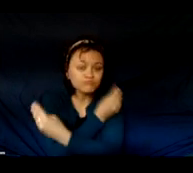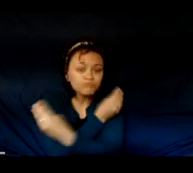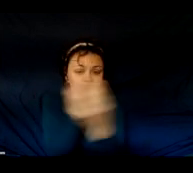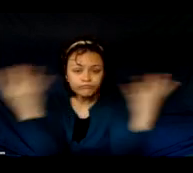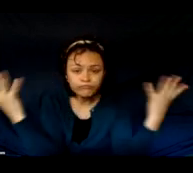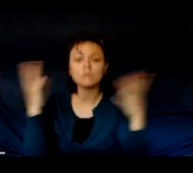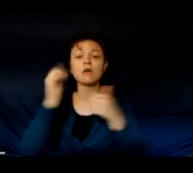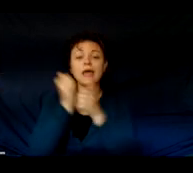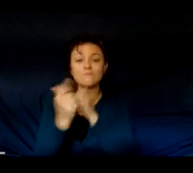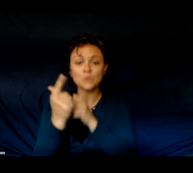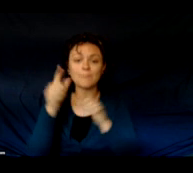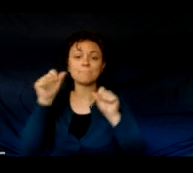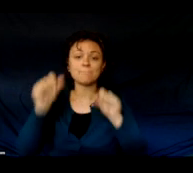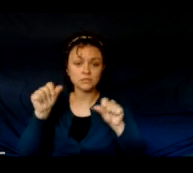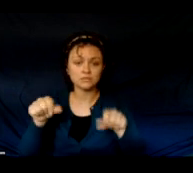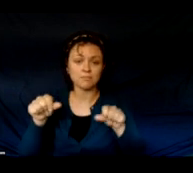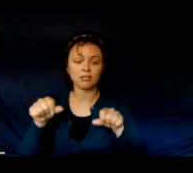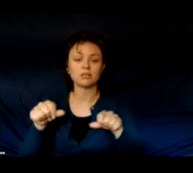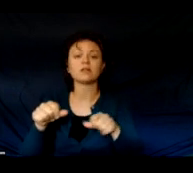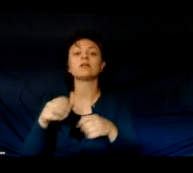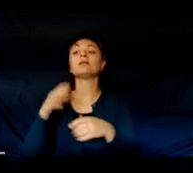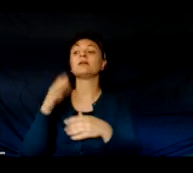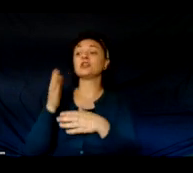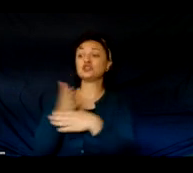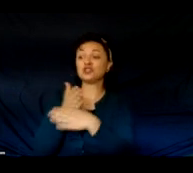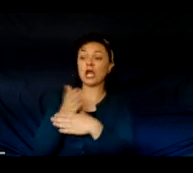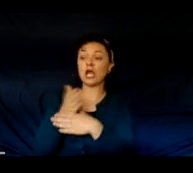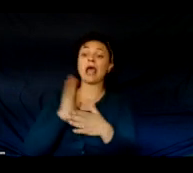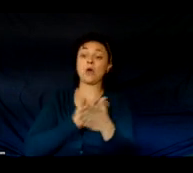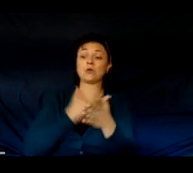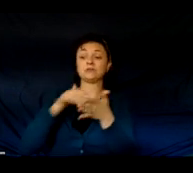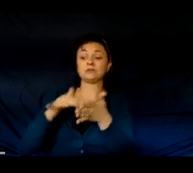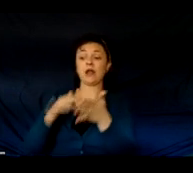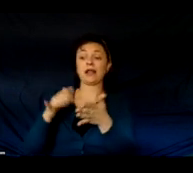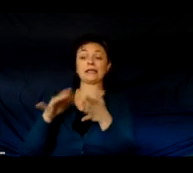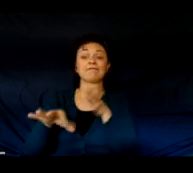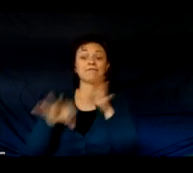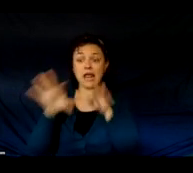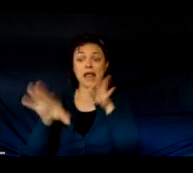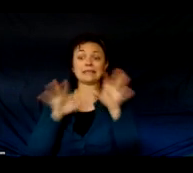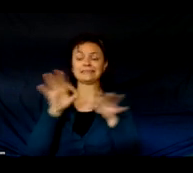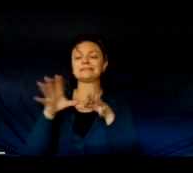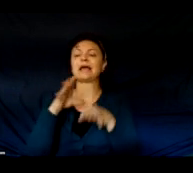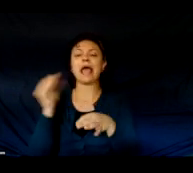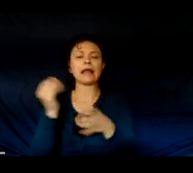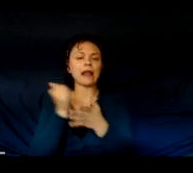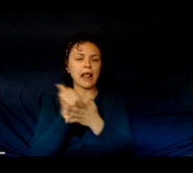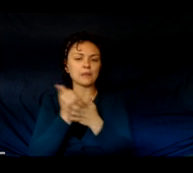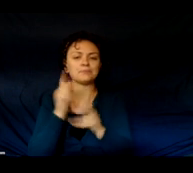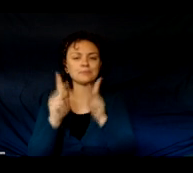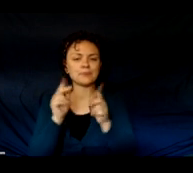As well as share study findings to reach diverse communities of persons with disabilities,